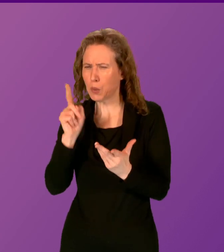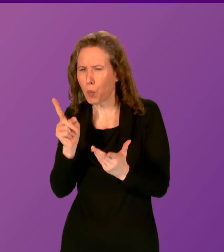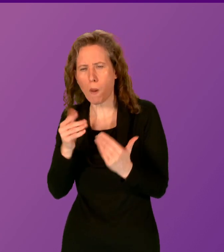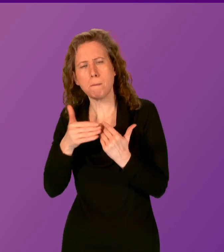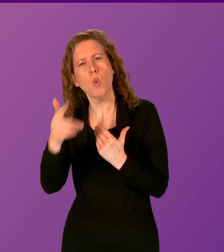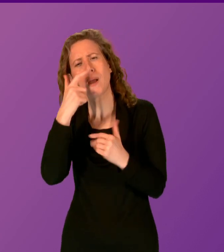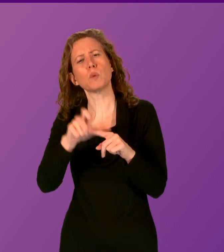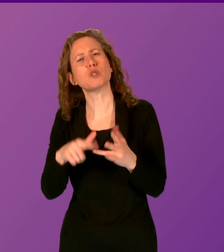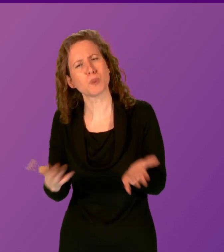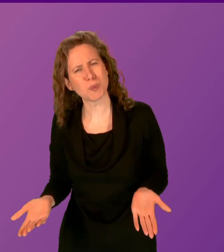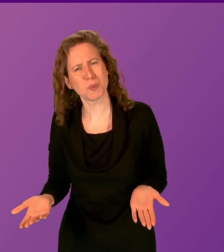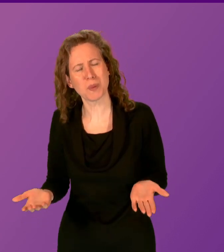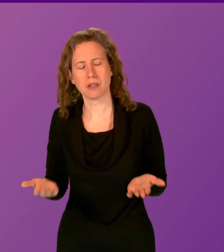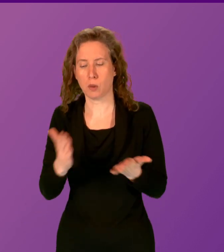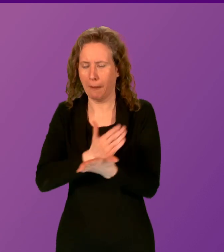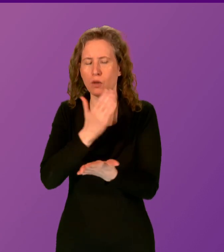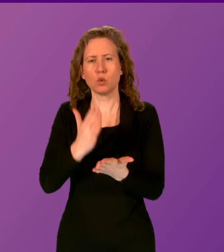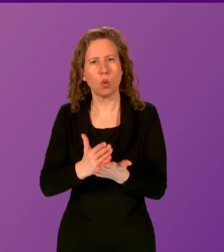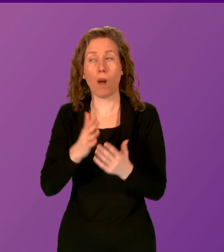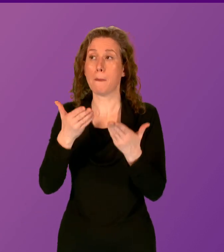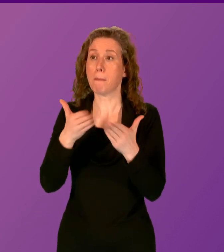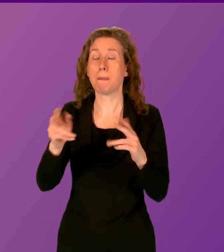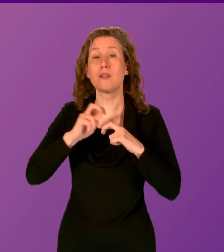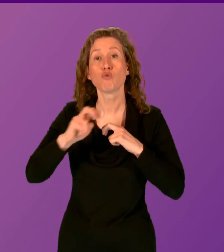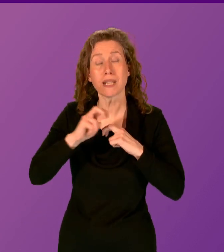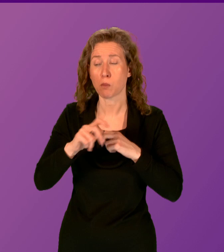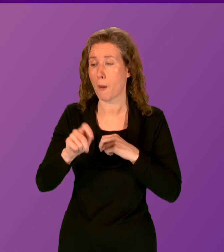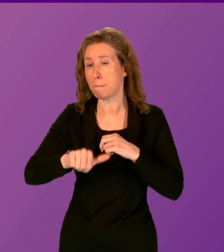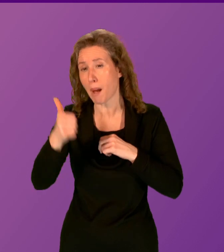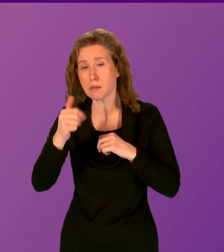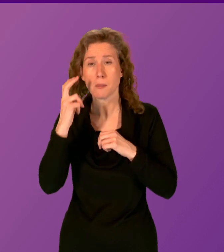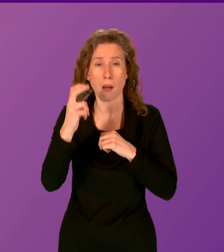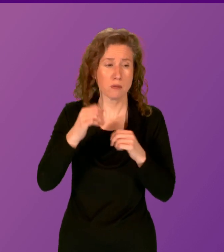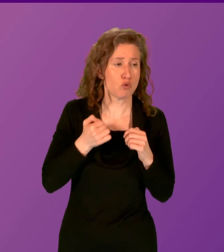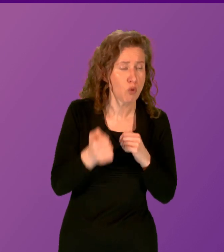we can do to ensure that public transport—be it buses, railways or any other form of public